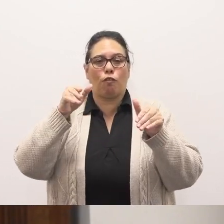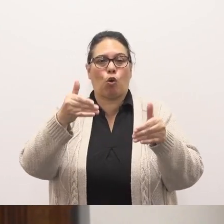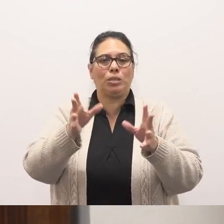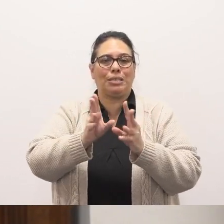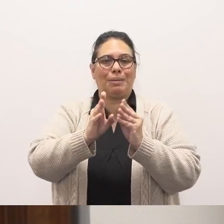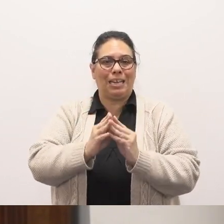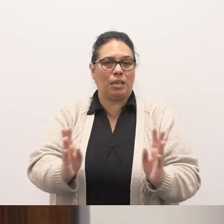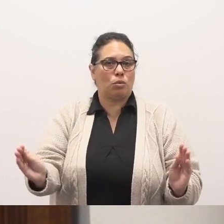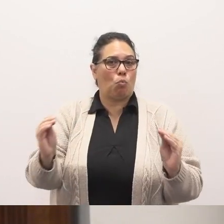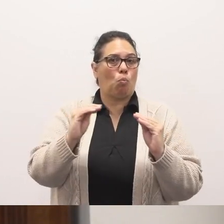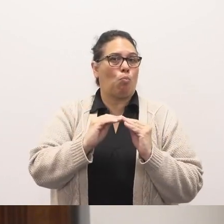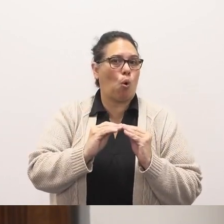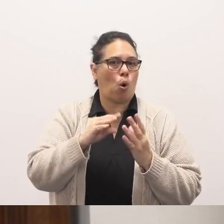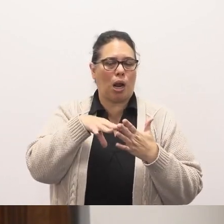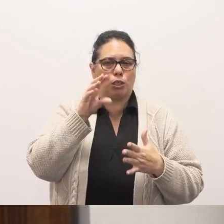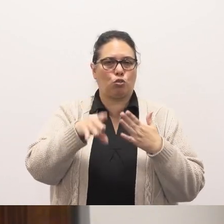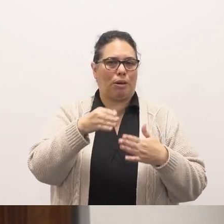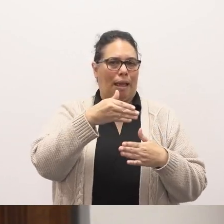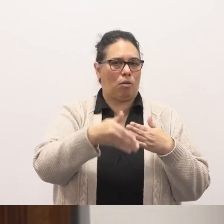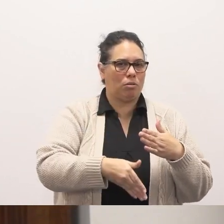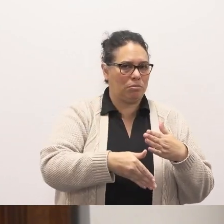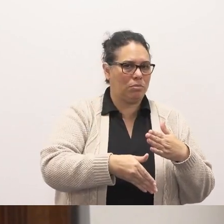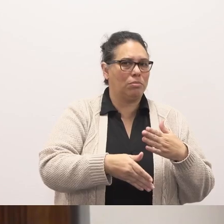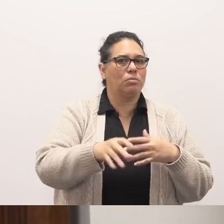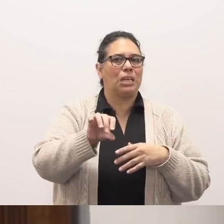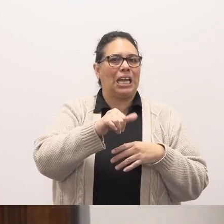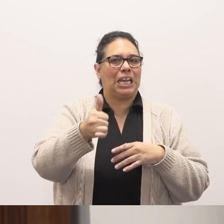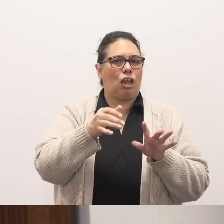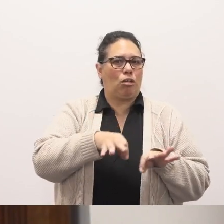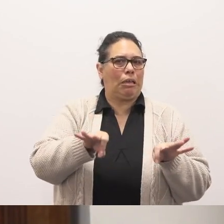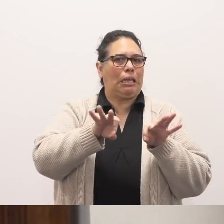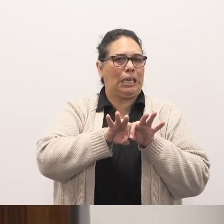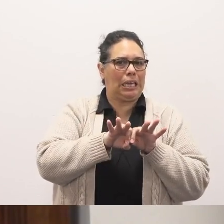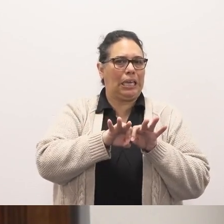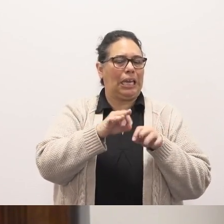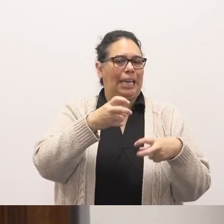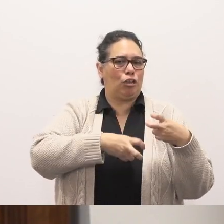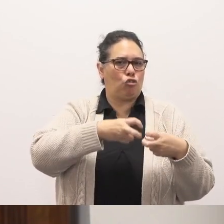on student outcomes and other key issues of the district.